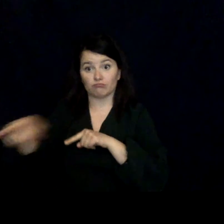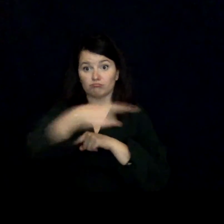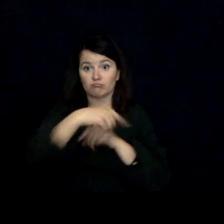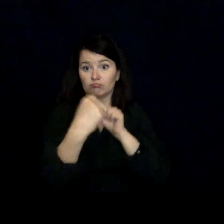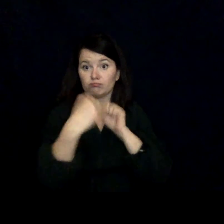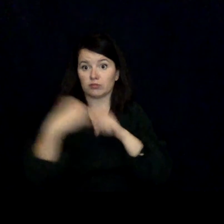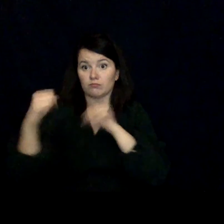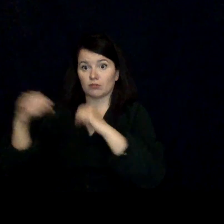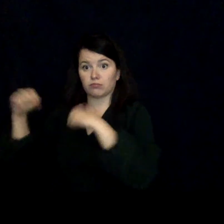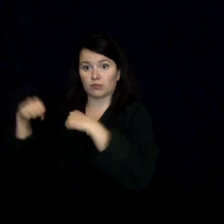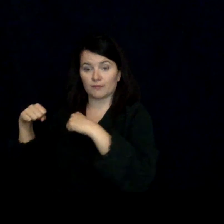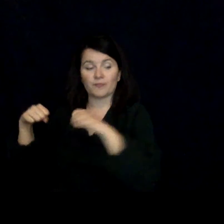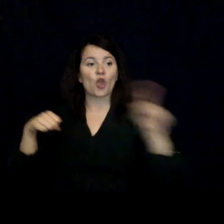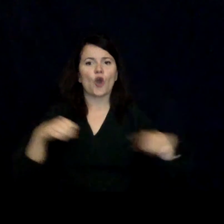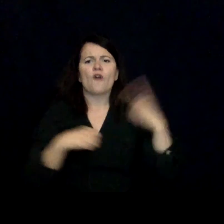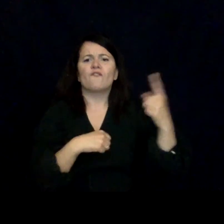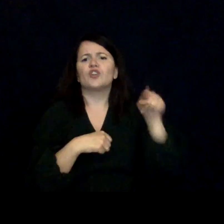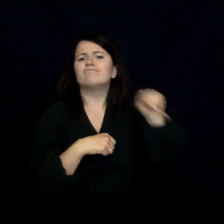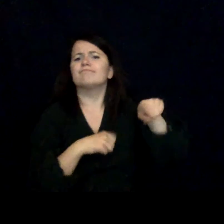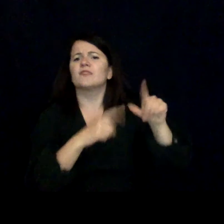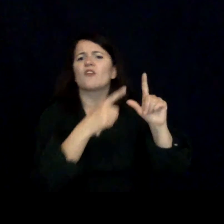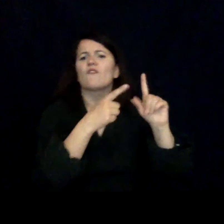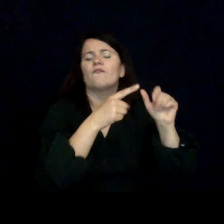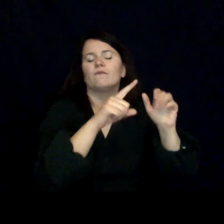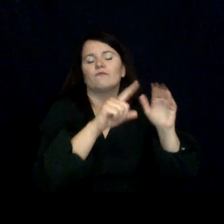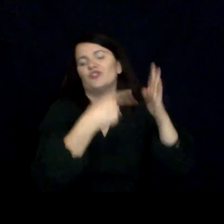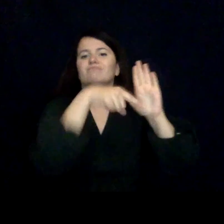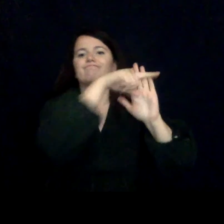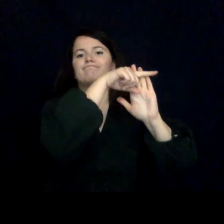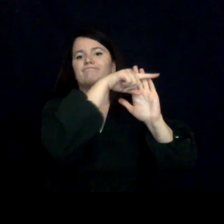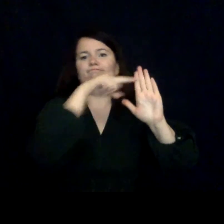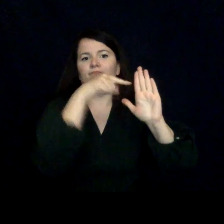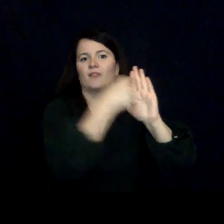come with pre-agreed templates for projects.